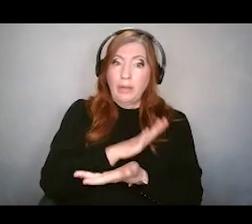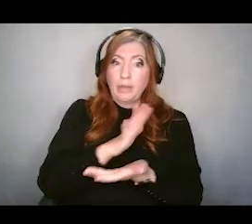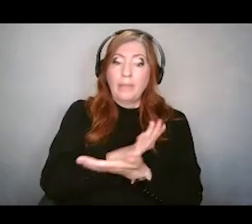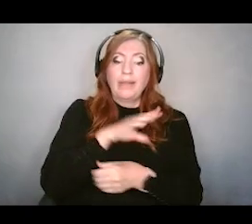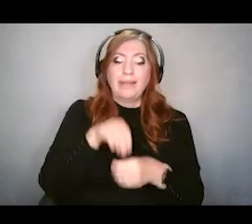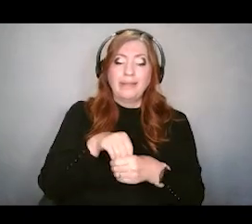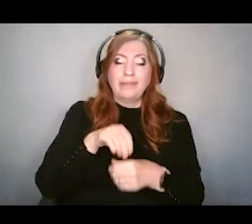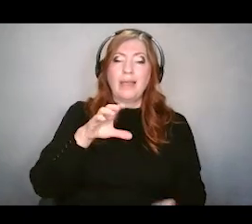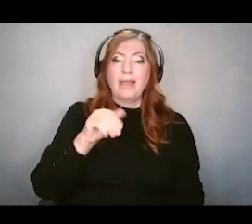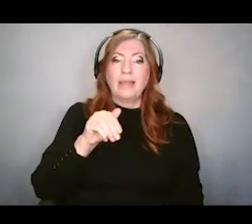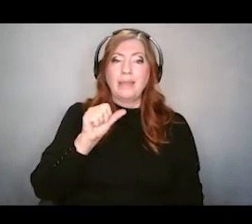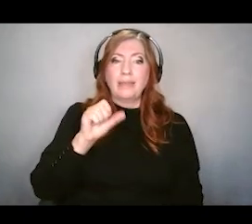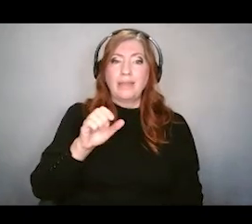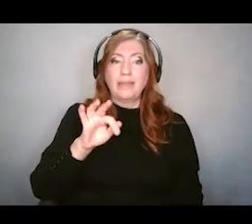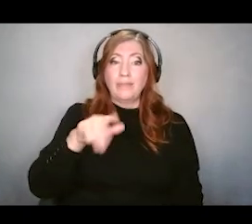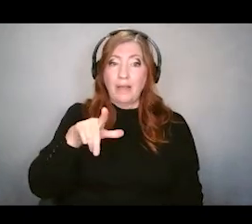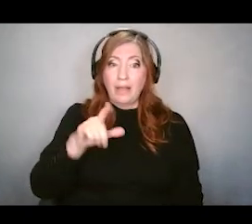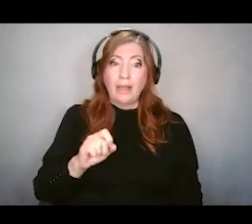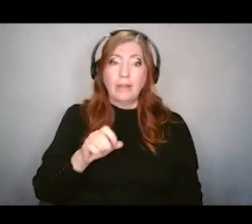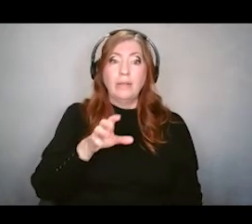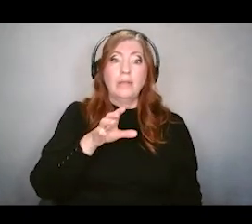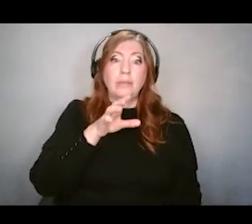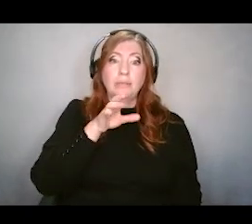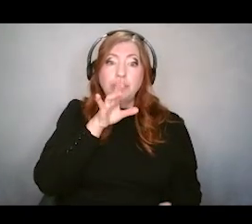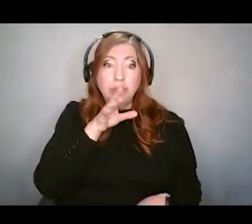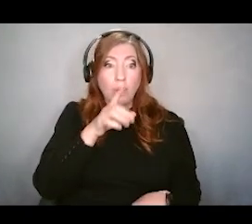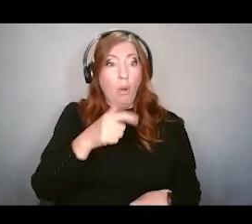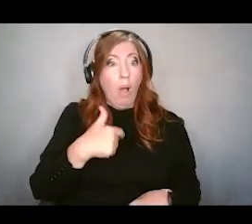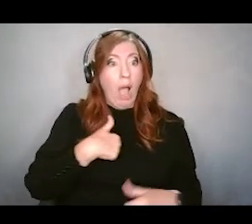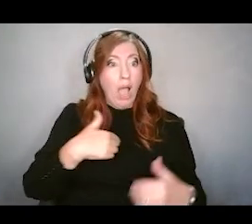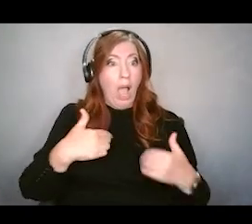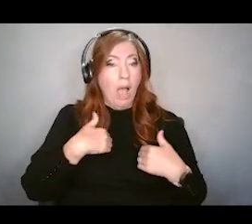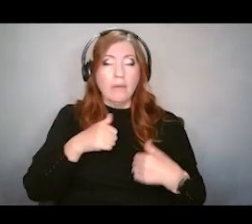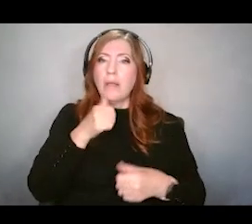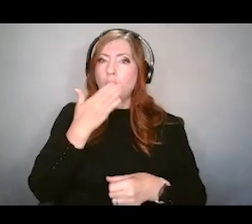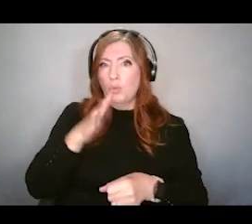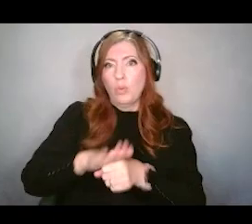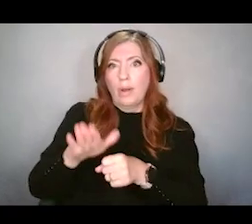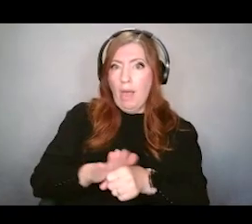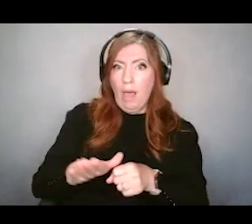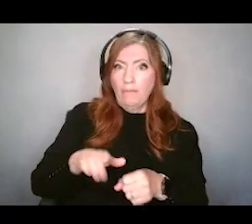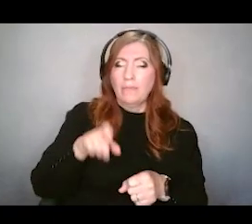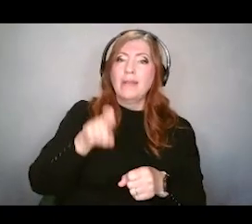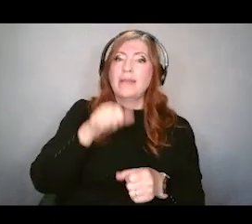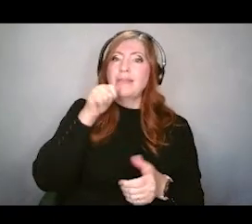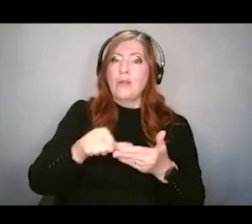Verbal confirmation isn’t sufficient; the official notice is needed to meet compliance standards.